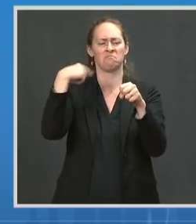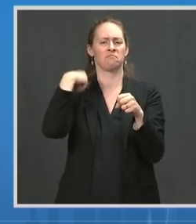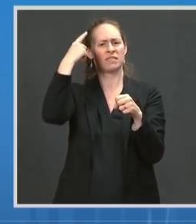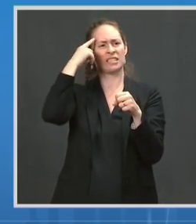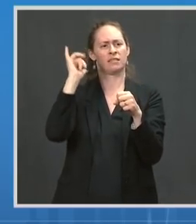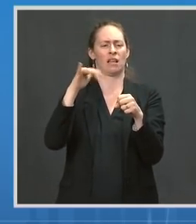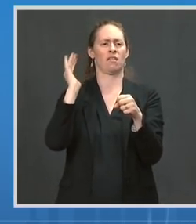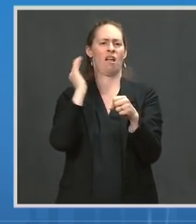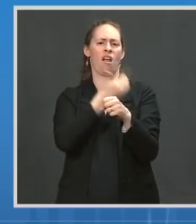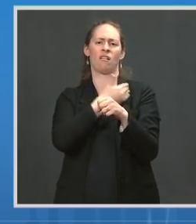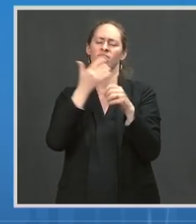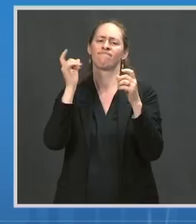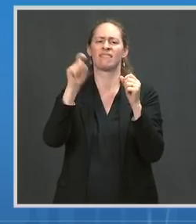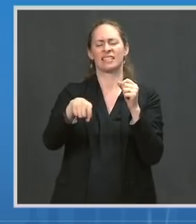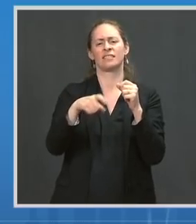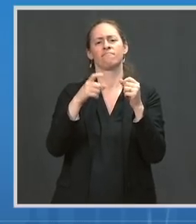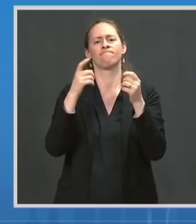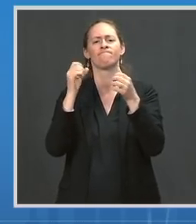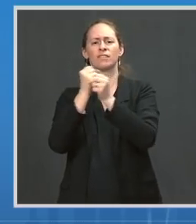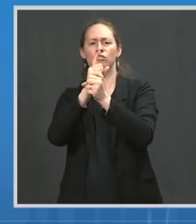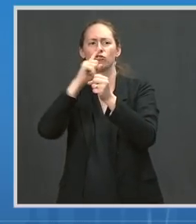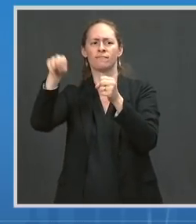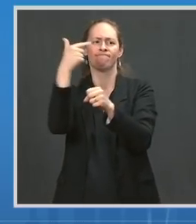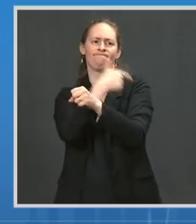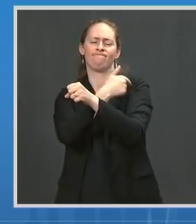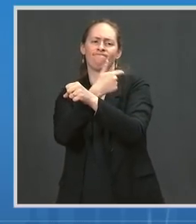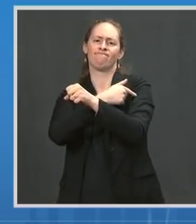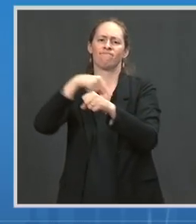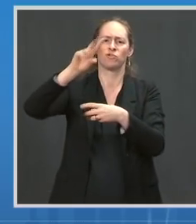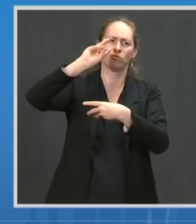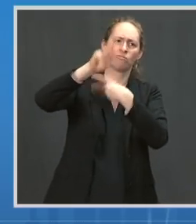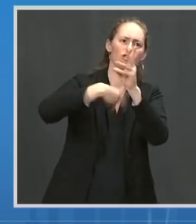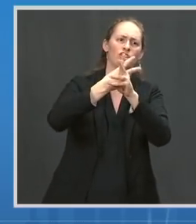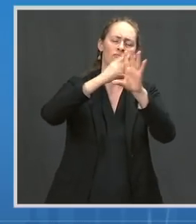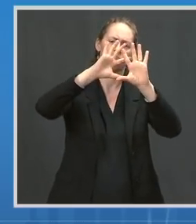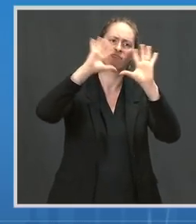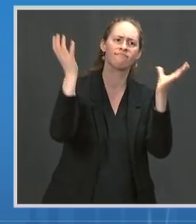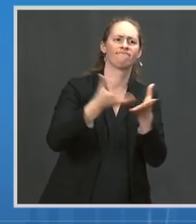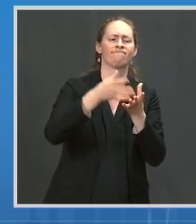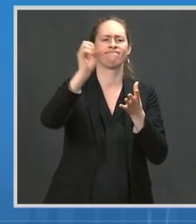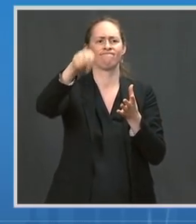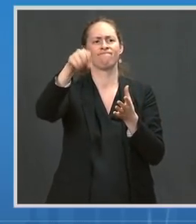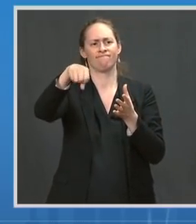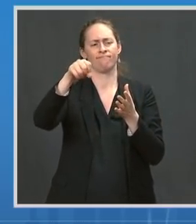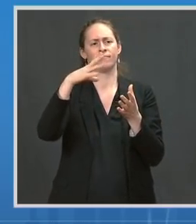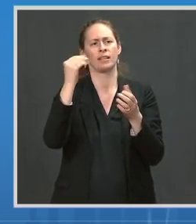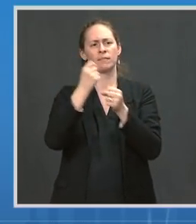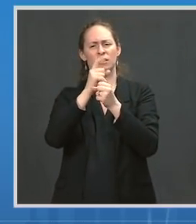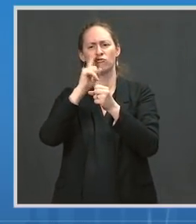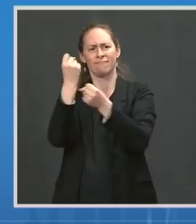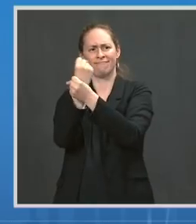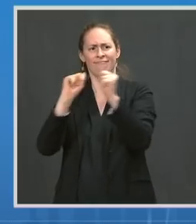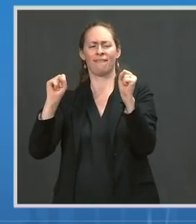both from a humanitarian standpoint as well as from a global health security standpoint, to ensure that we don't have further variants